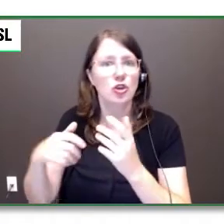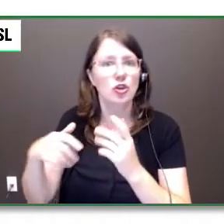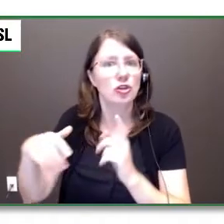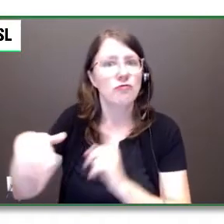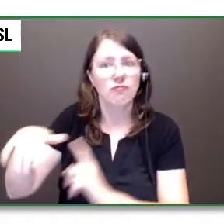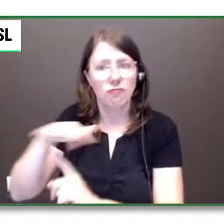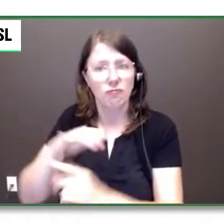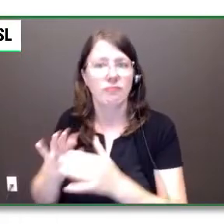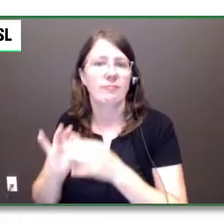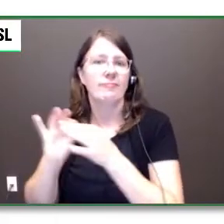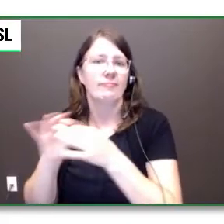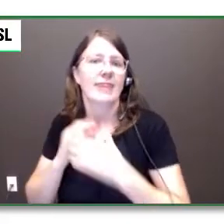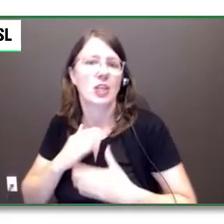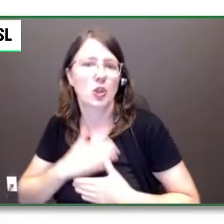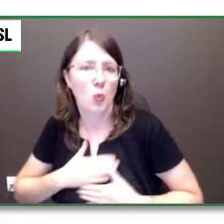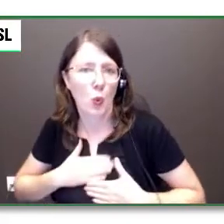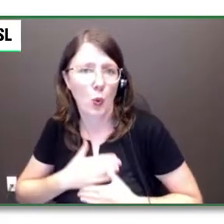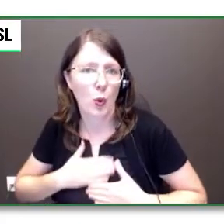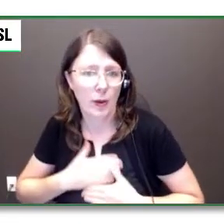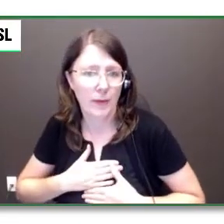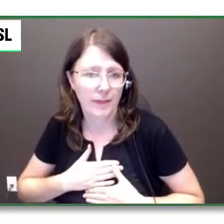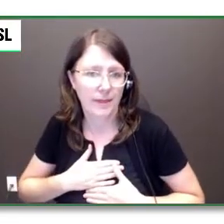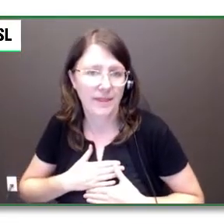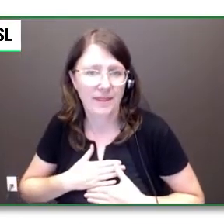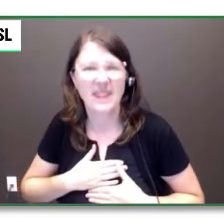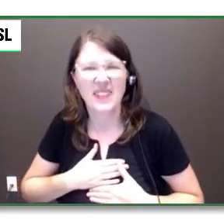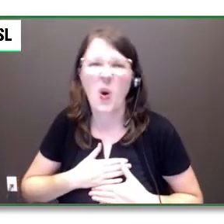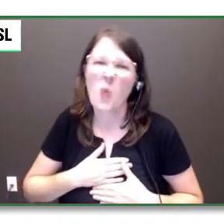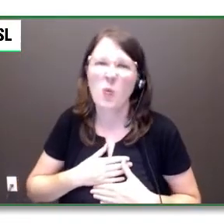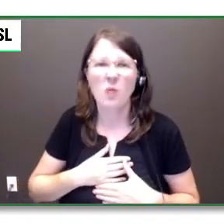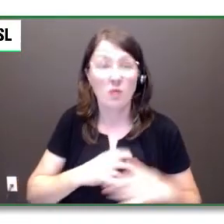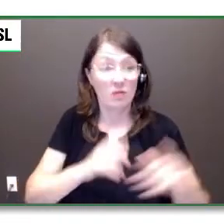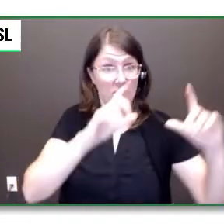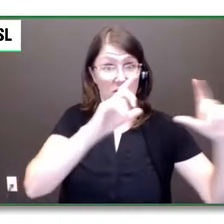those environmental factors were more closely related to those stages. That's